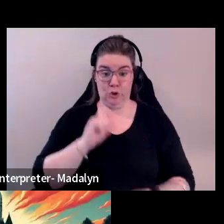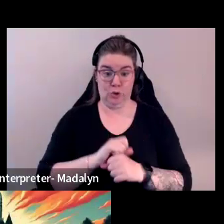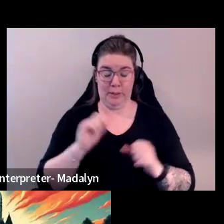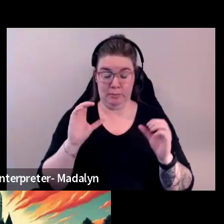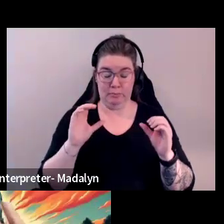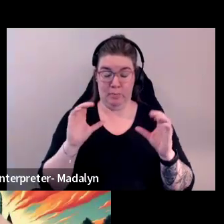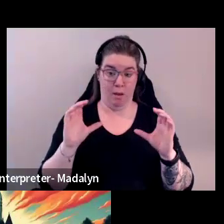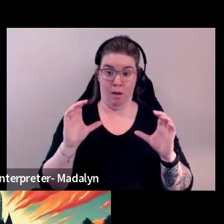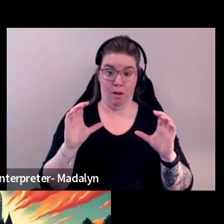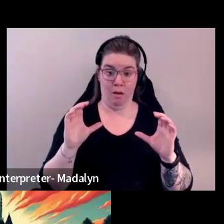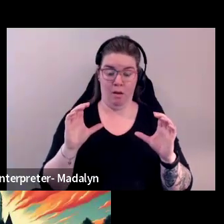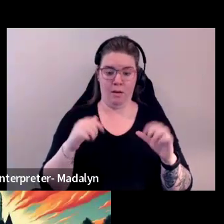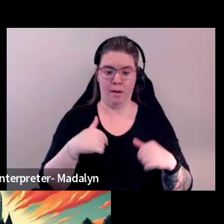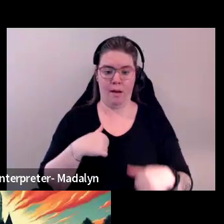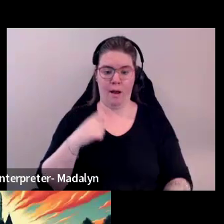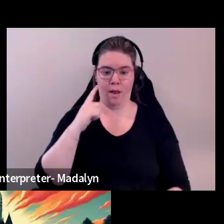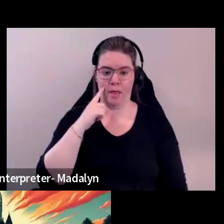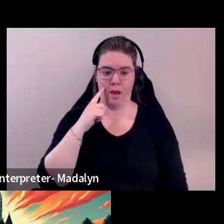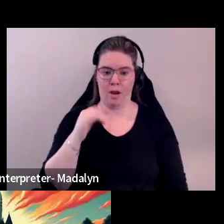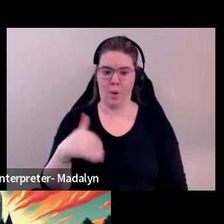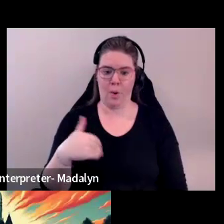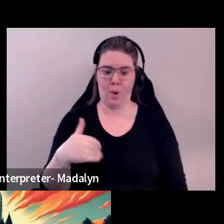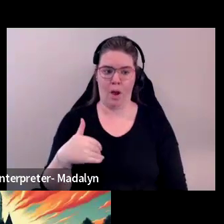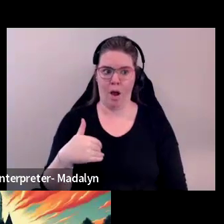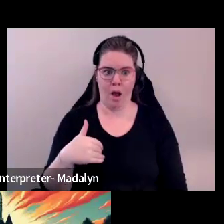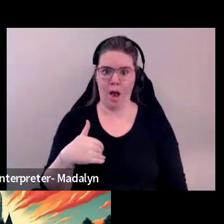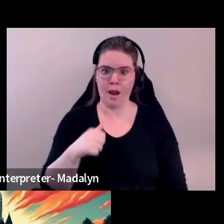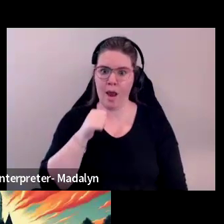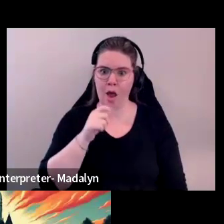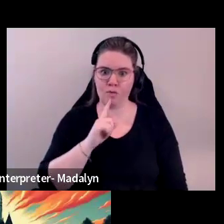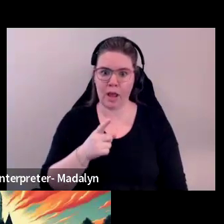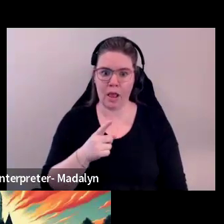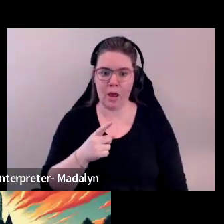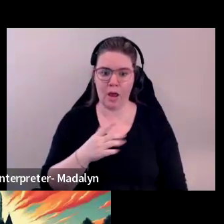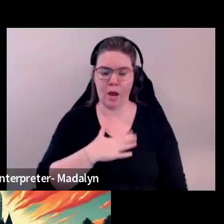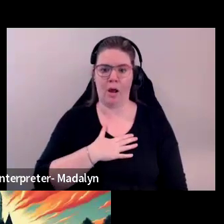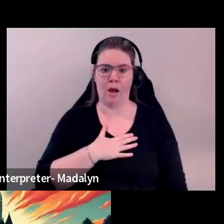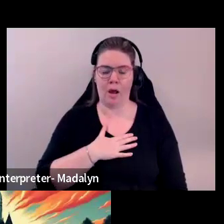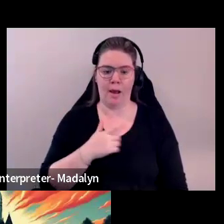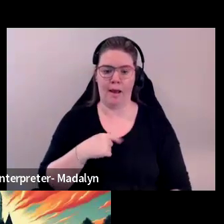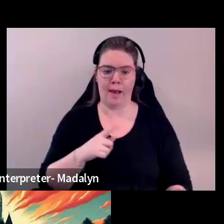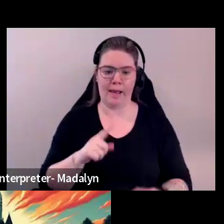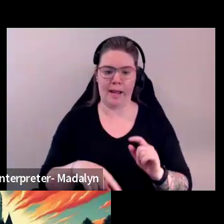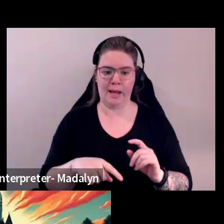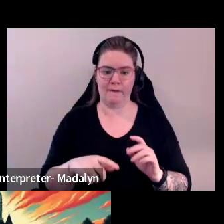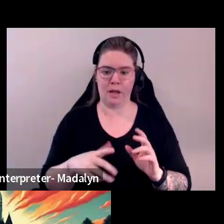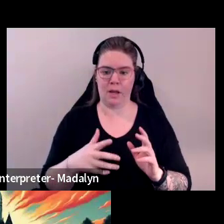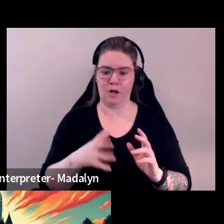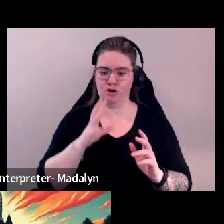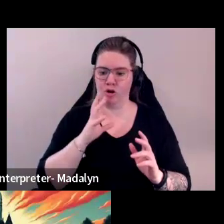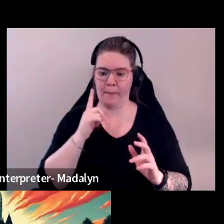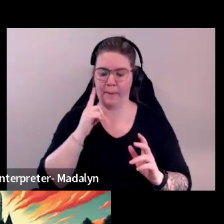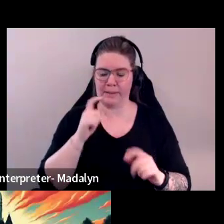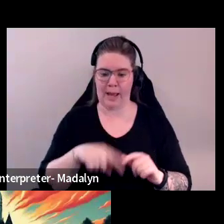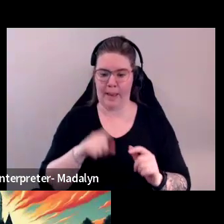Tom Olin: I thought I was like, Oh, my God, this really can't be. I can't even talk about people because I can't believe it. You know it's it's.